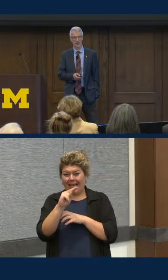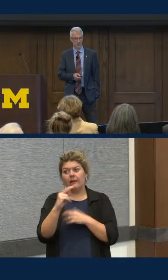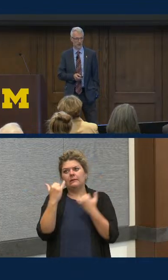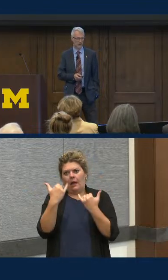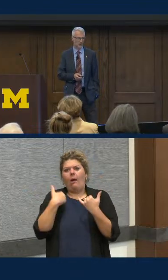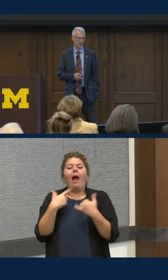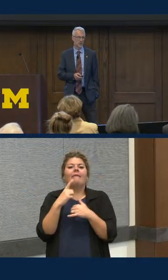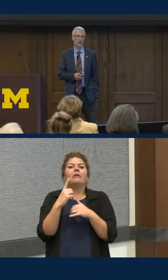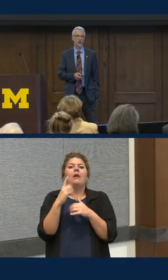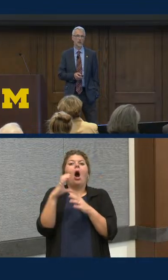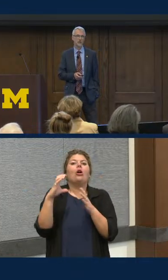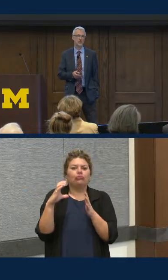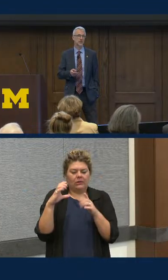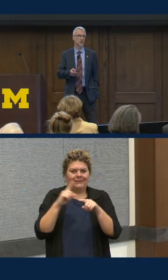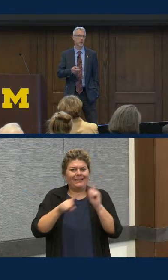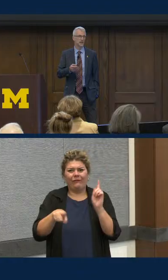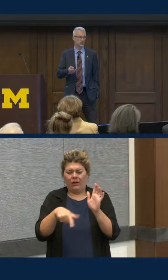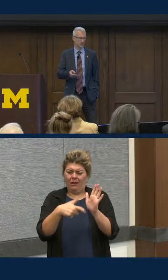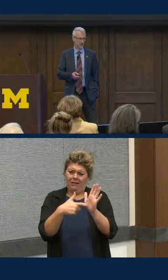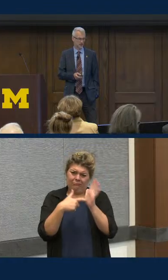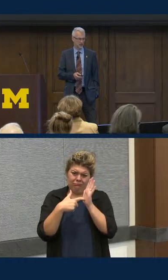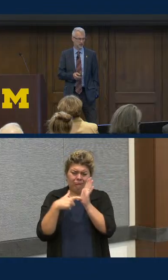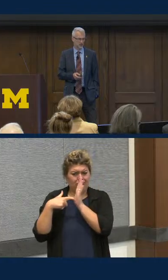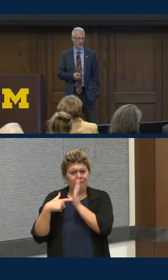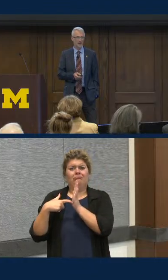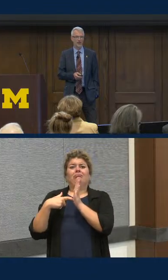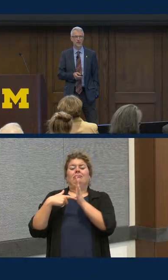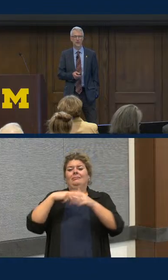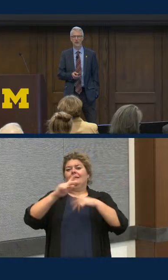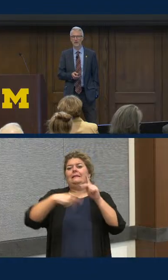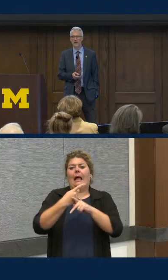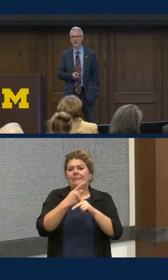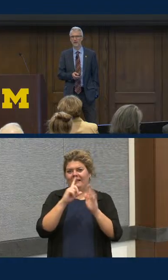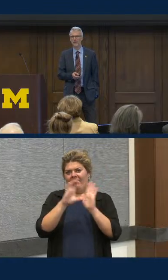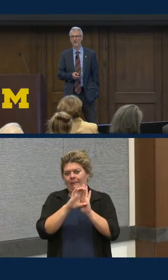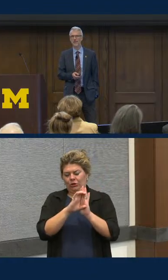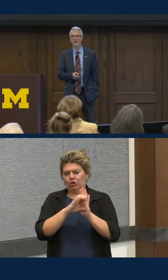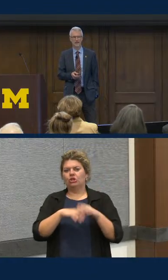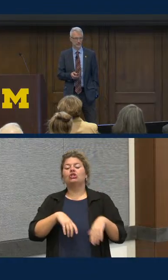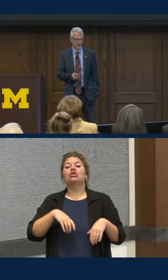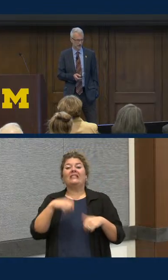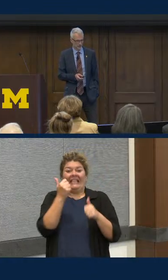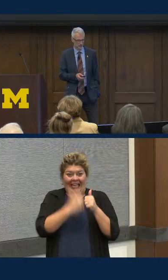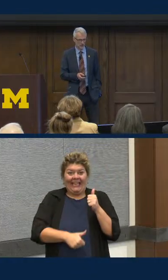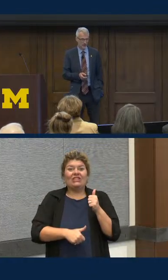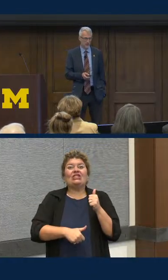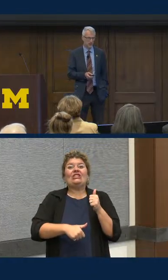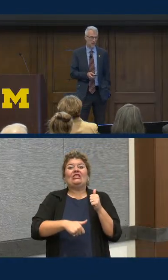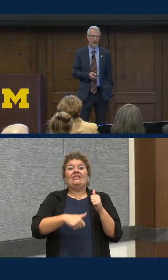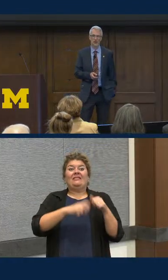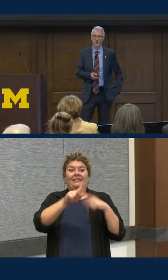not more protocols, different